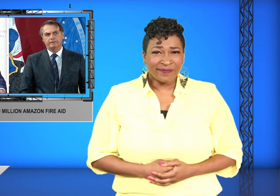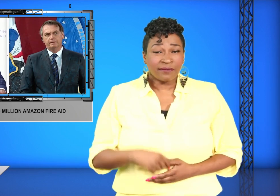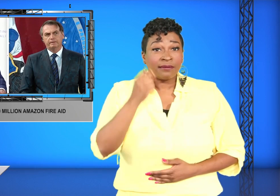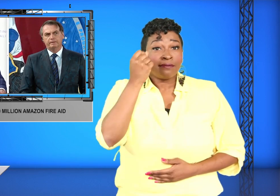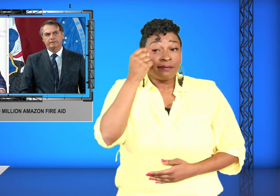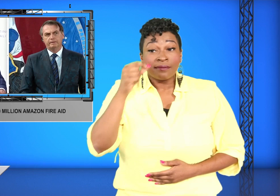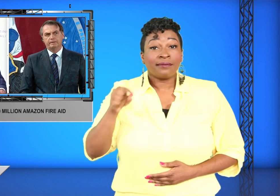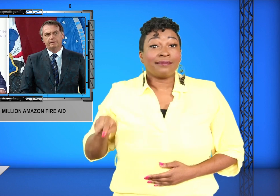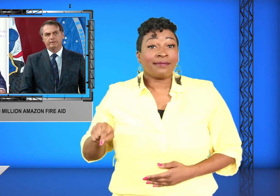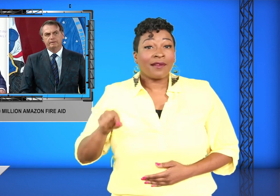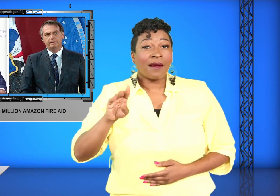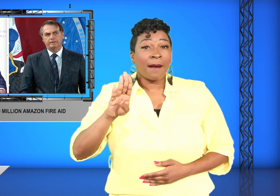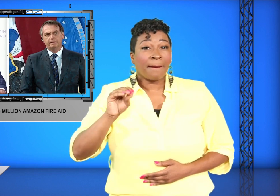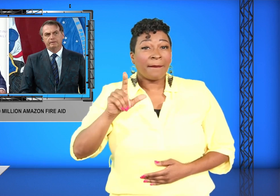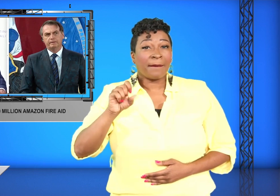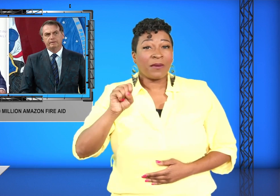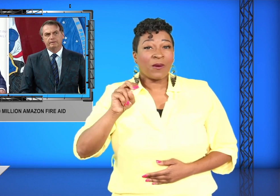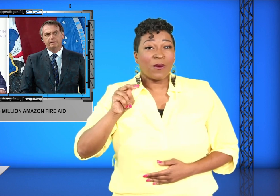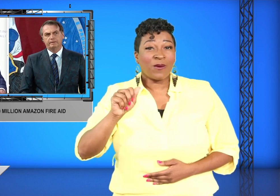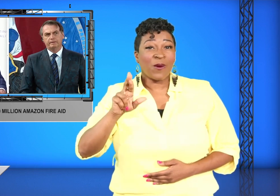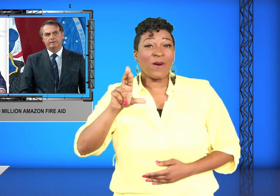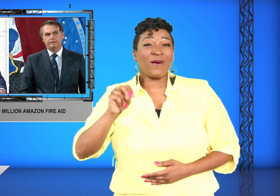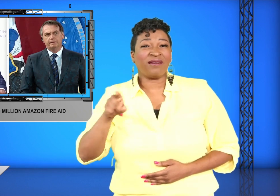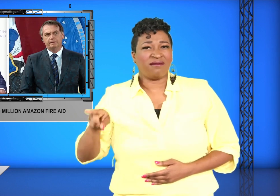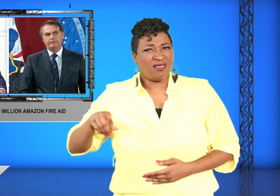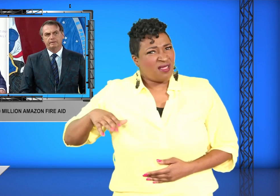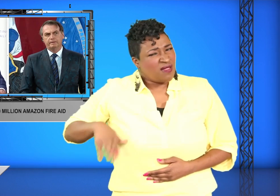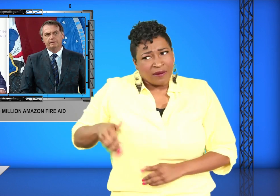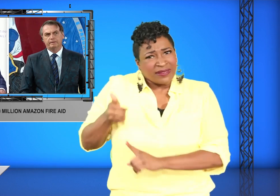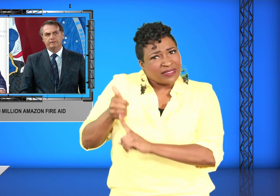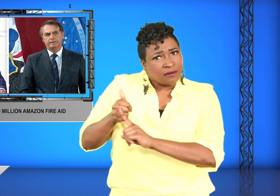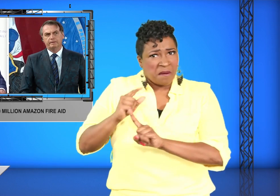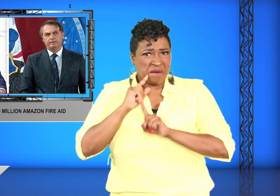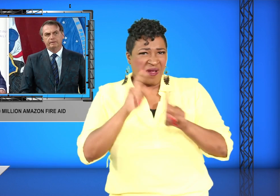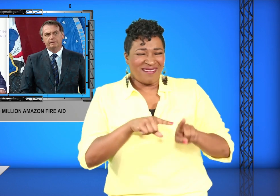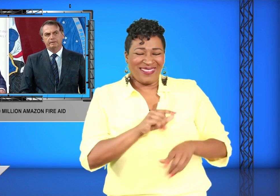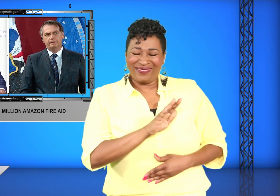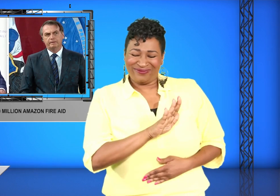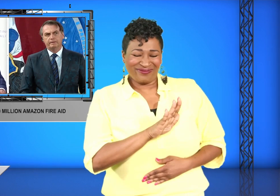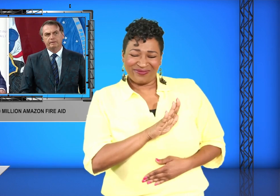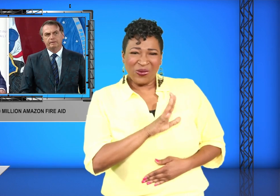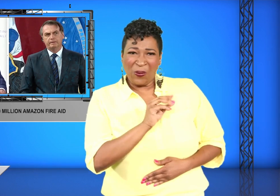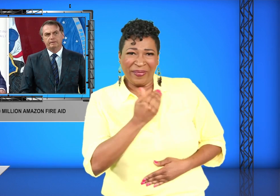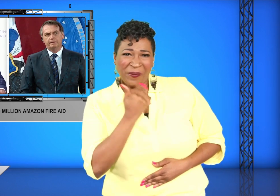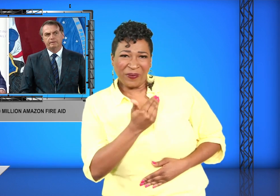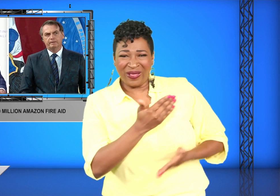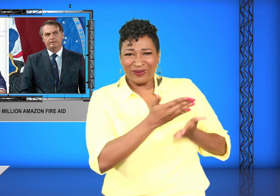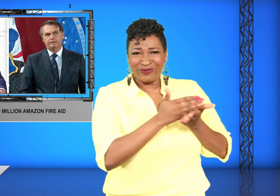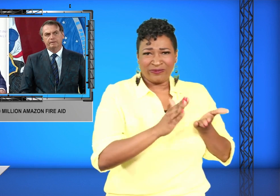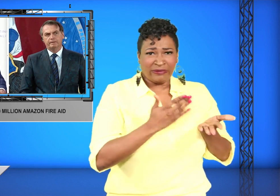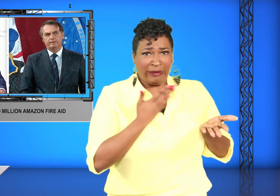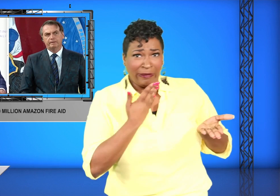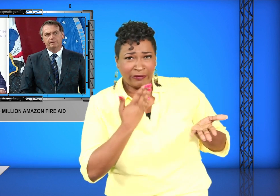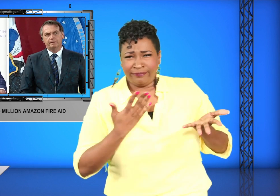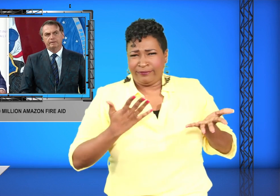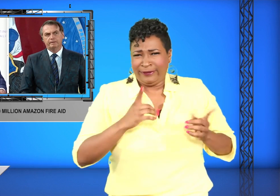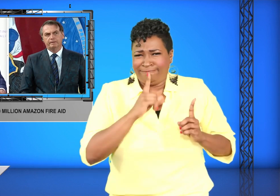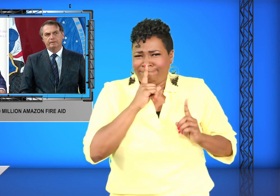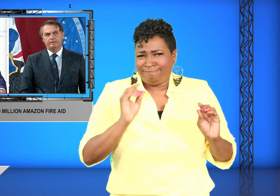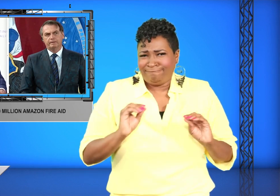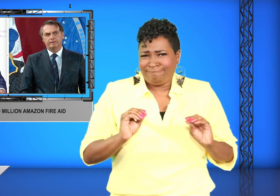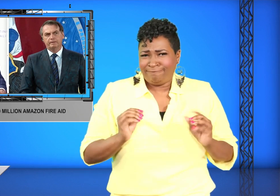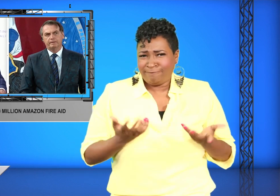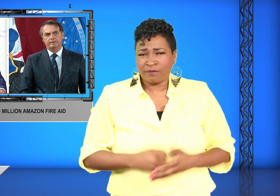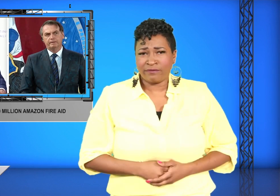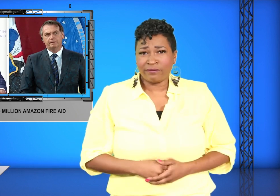Bolsonaro hasn't yet responded to the offer personally and said he will only do so if